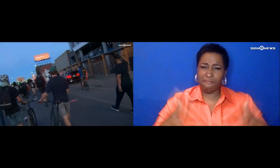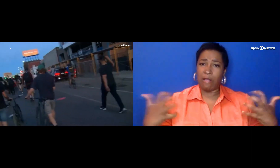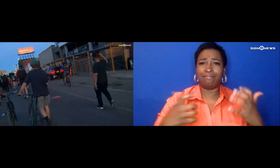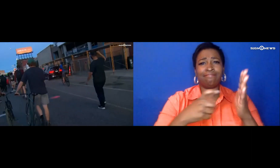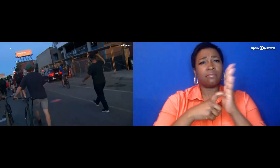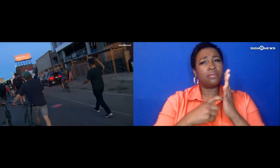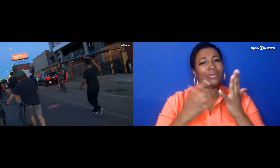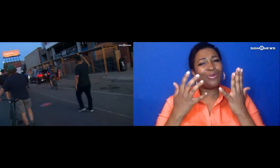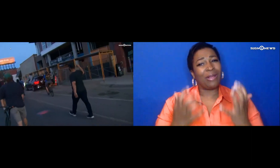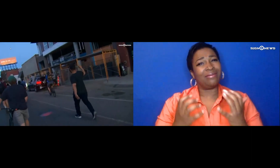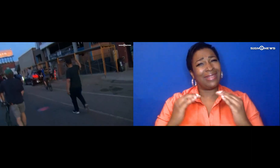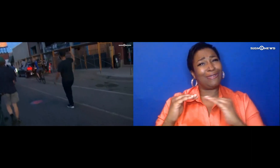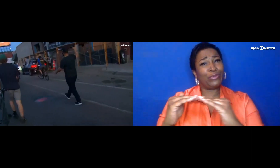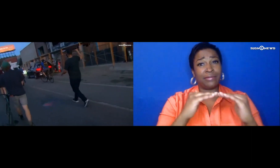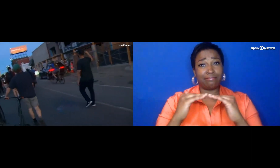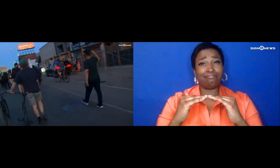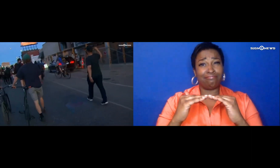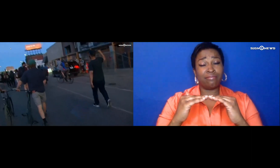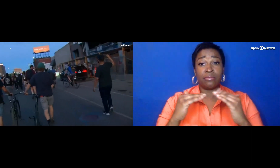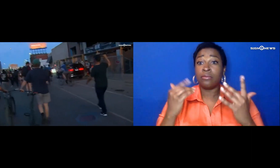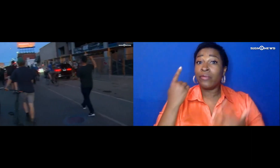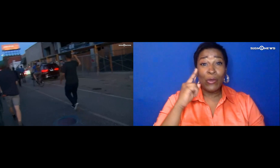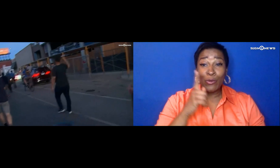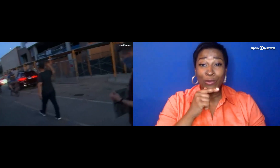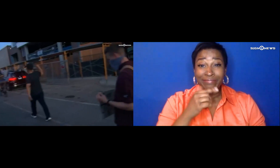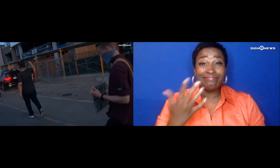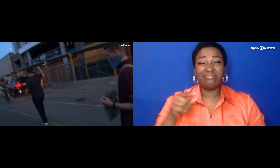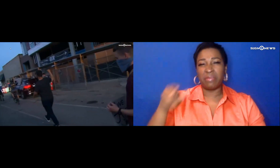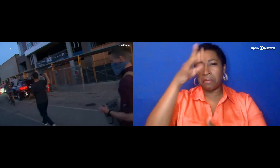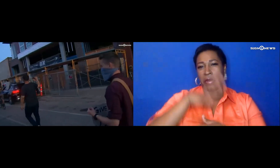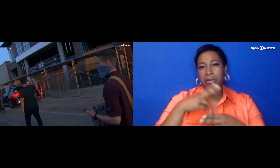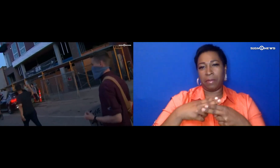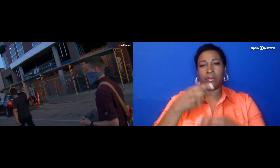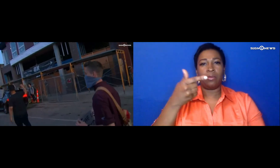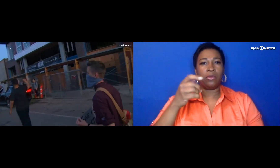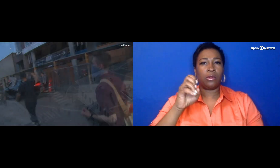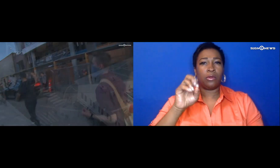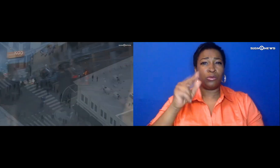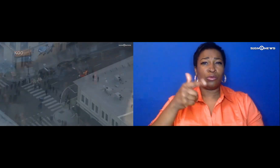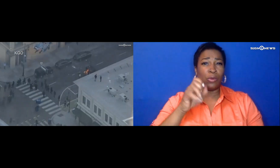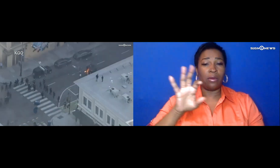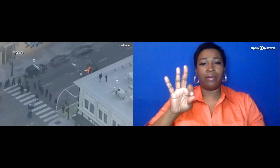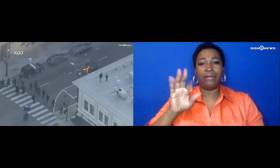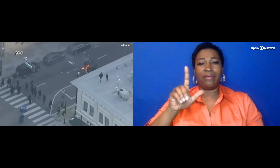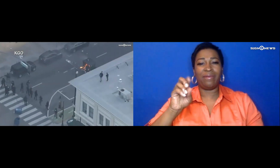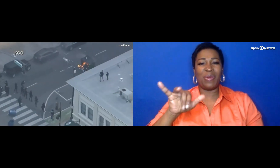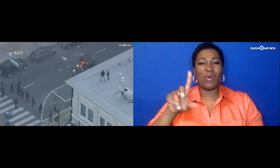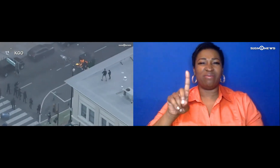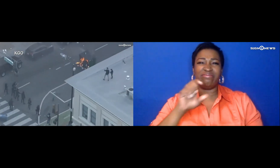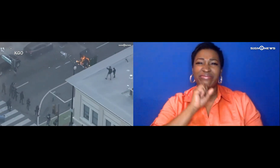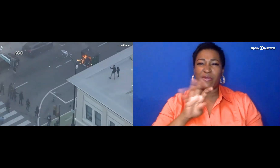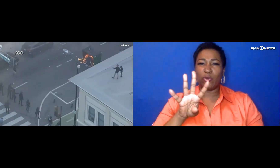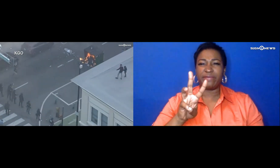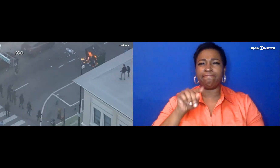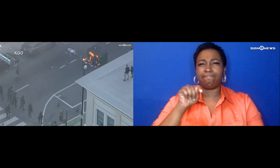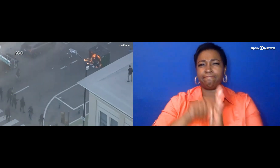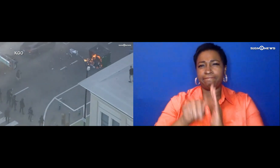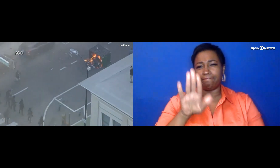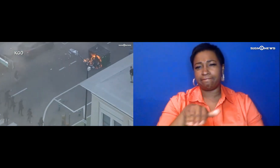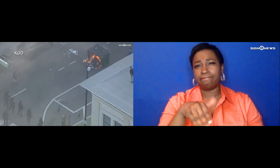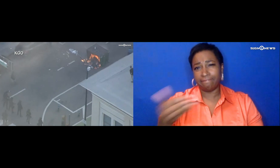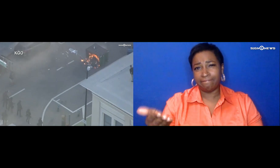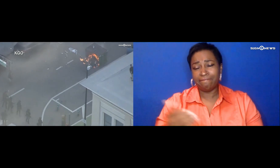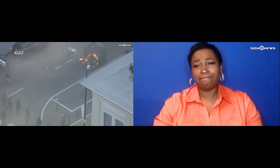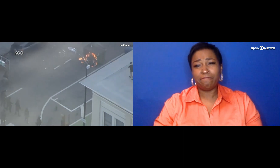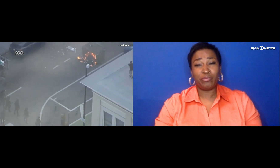The protesters are demanding justice in the death of 46-year-old George Floyd.